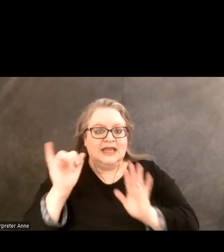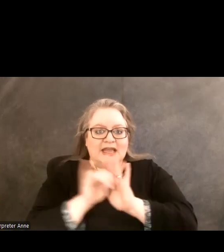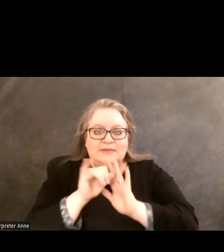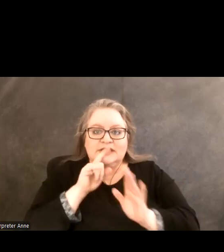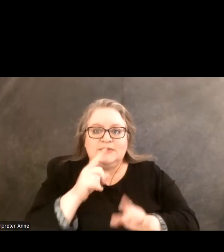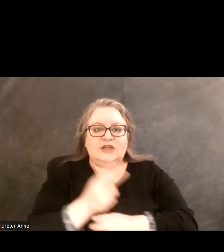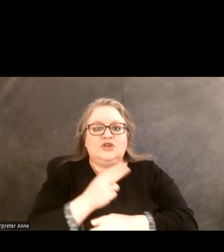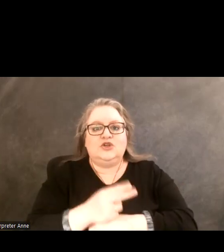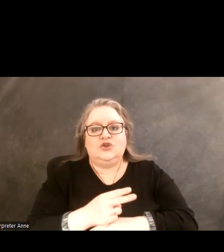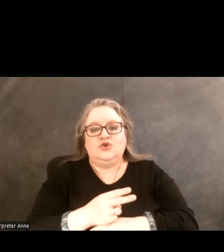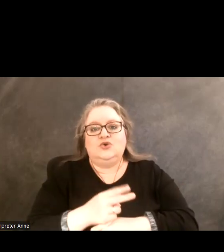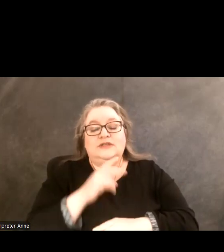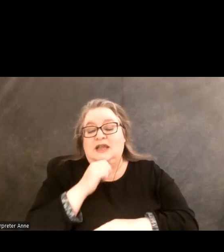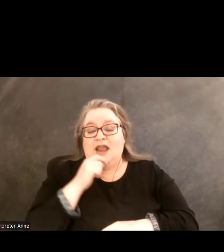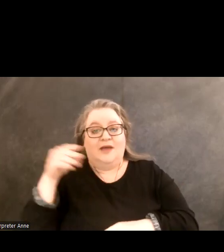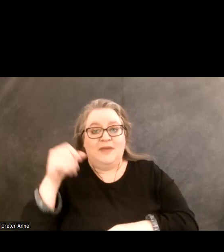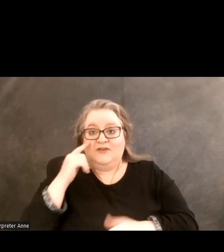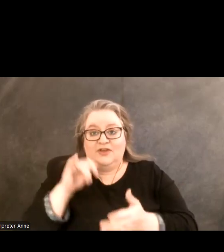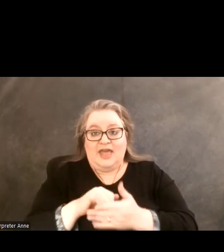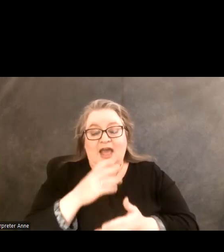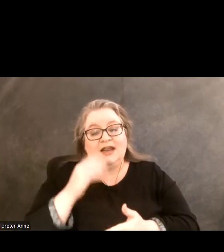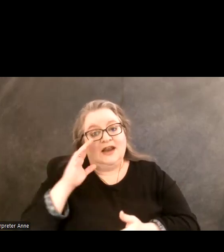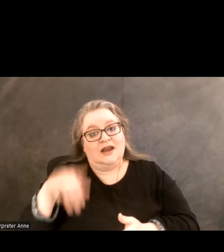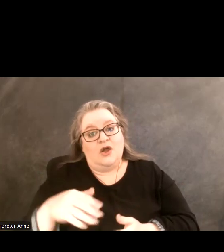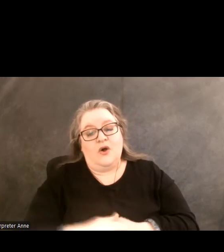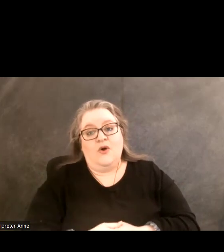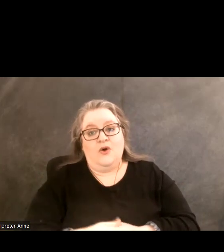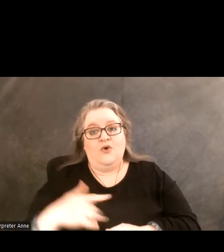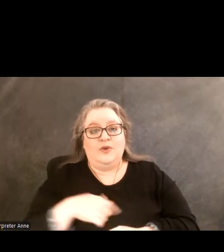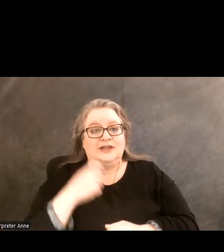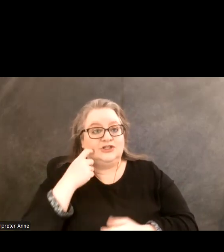for it, and I know that we just had a whole lot of strikes and